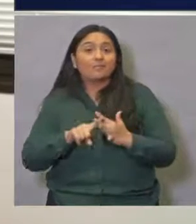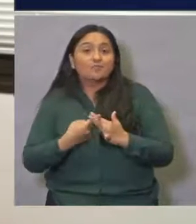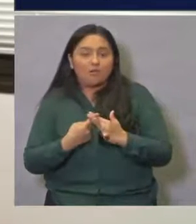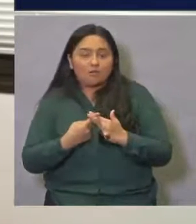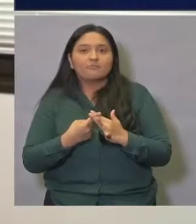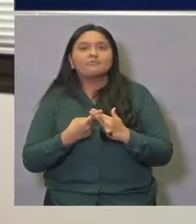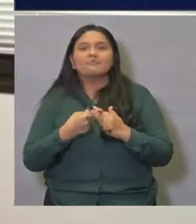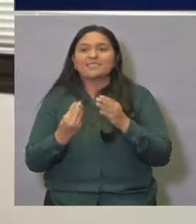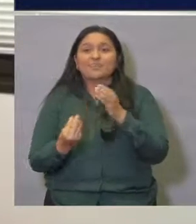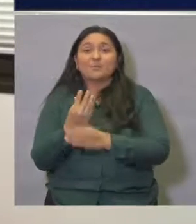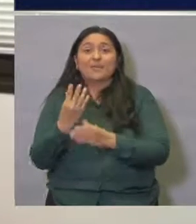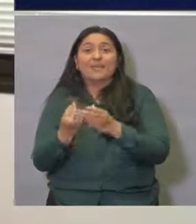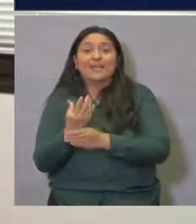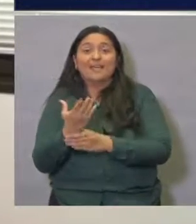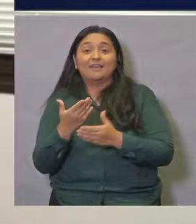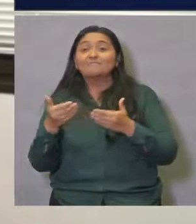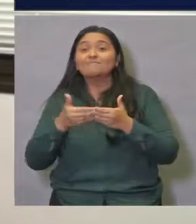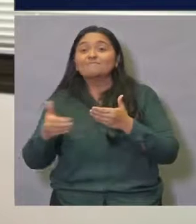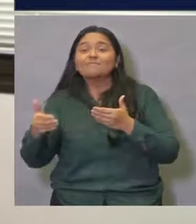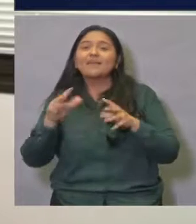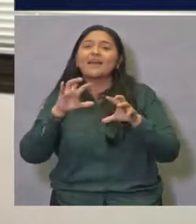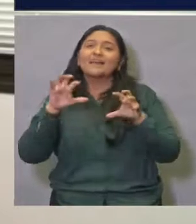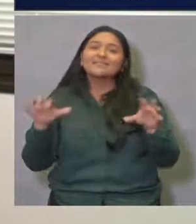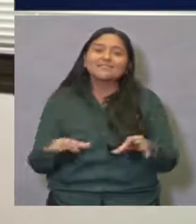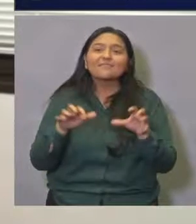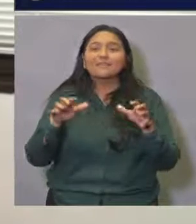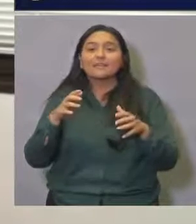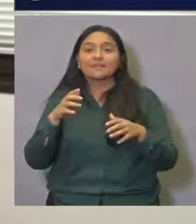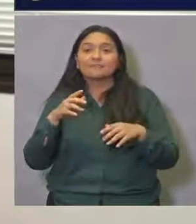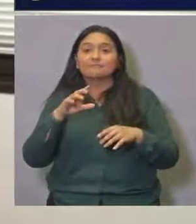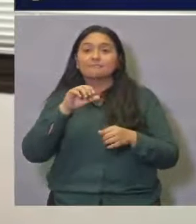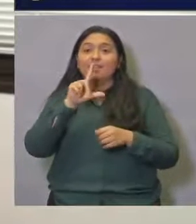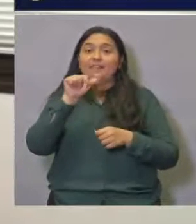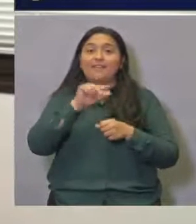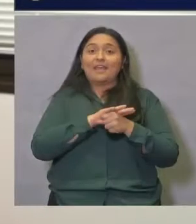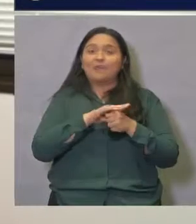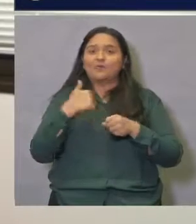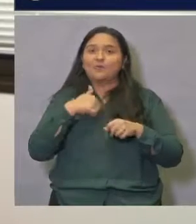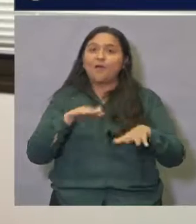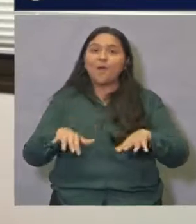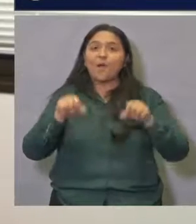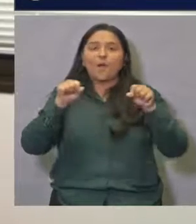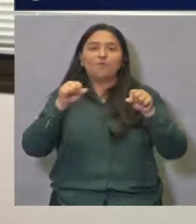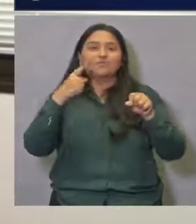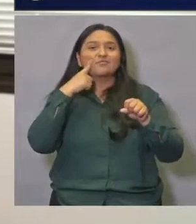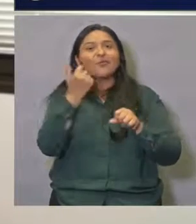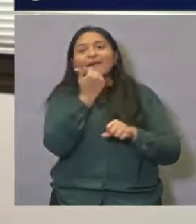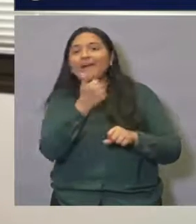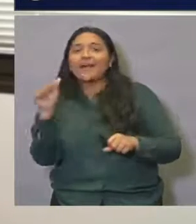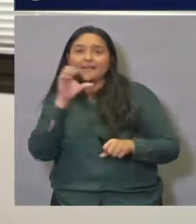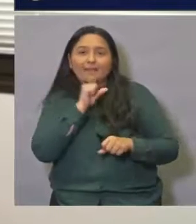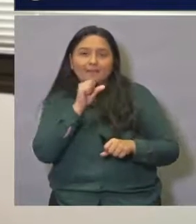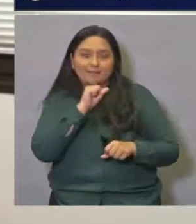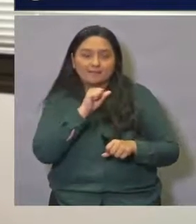ESTÁN BUSCANDO ACTIVIDADES QUE NOS TRAEN UN SENTIDO DE